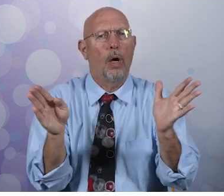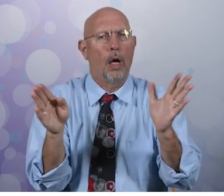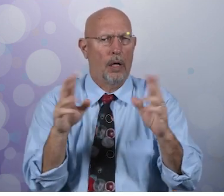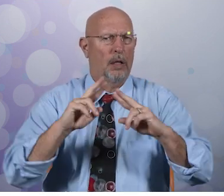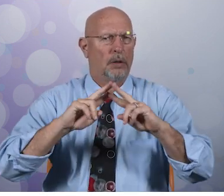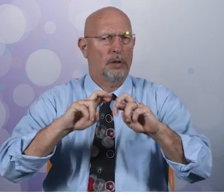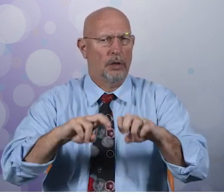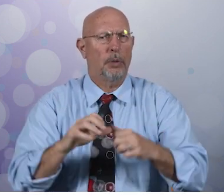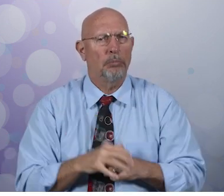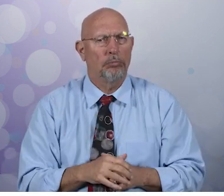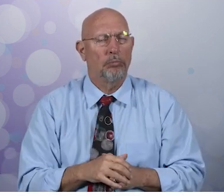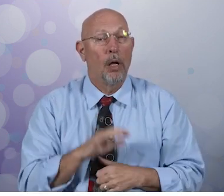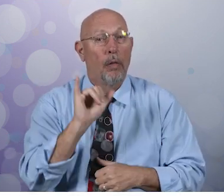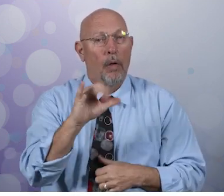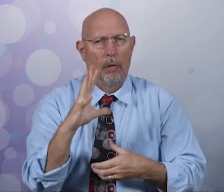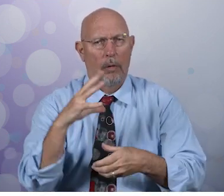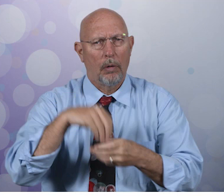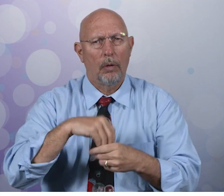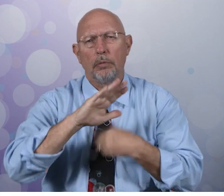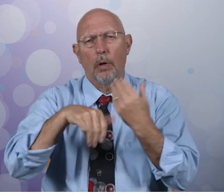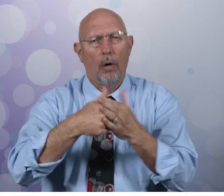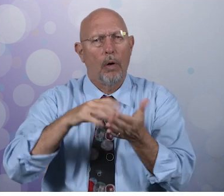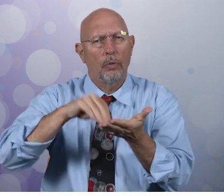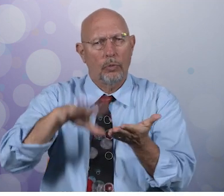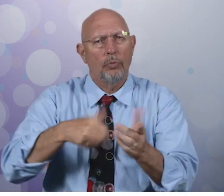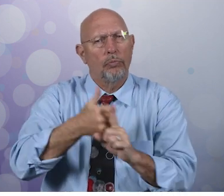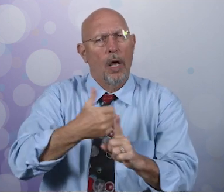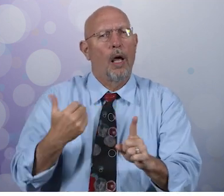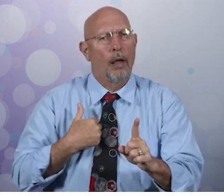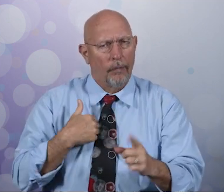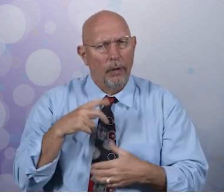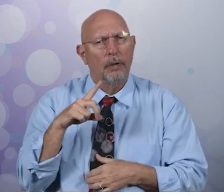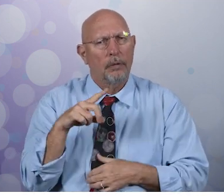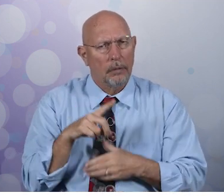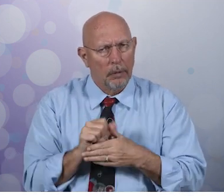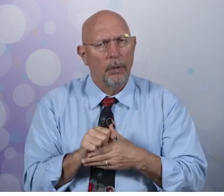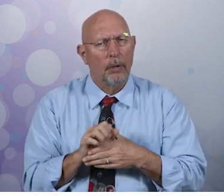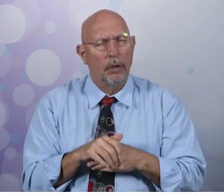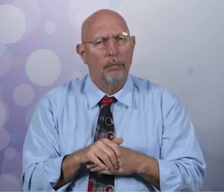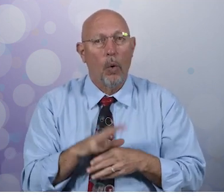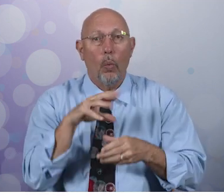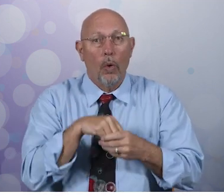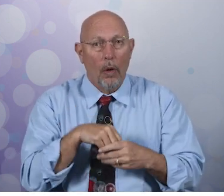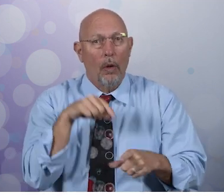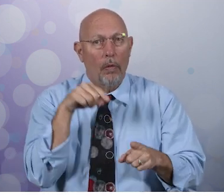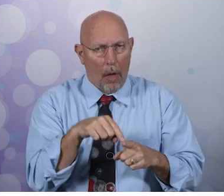This does include all of our students with disabilities, and within that group it does include our students